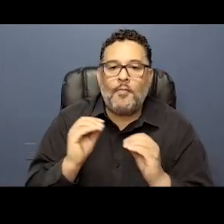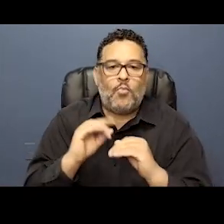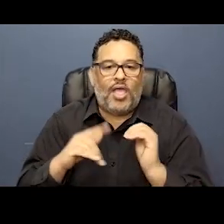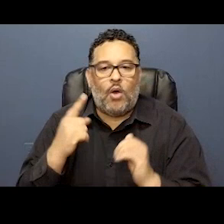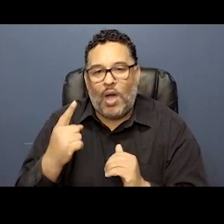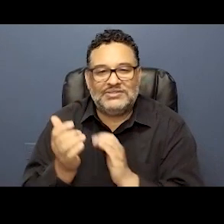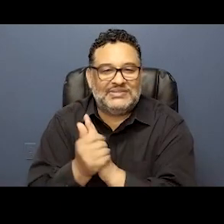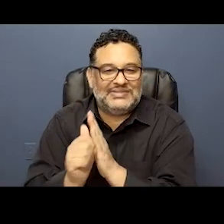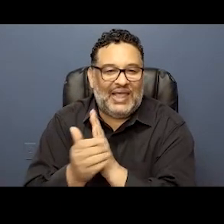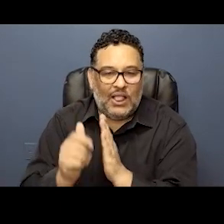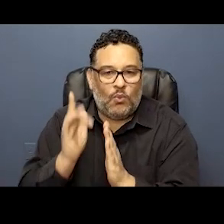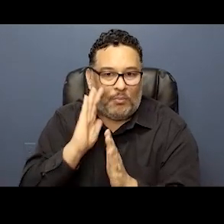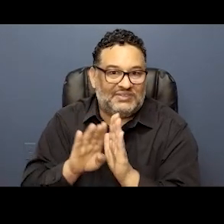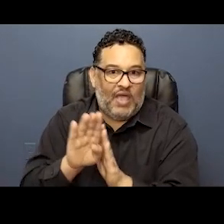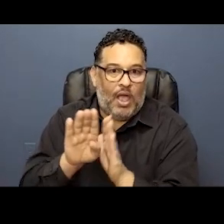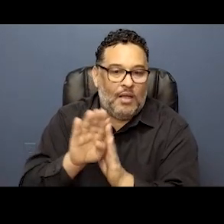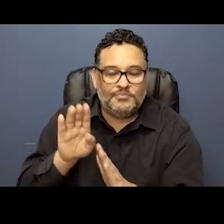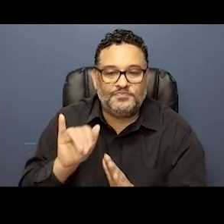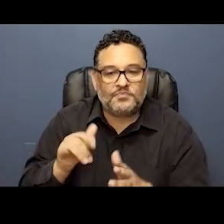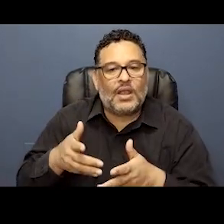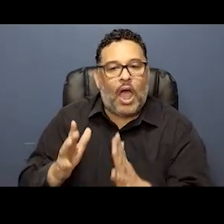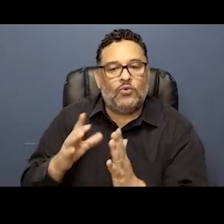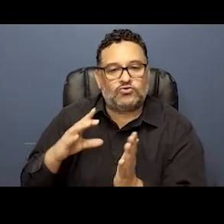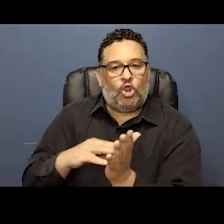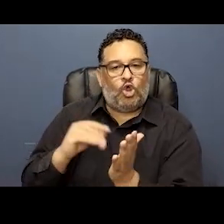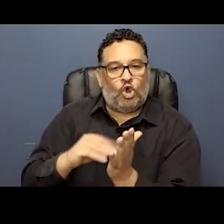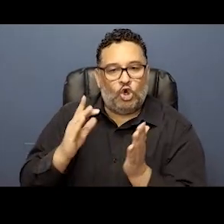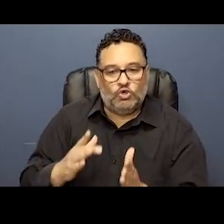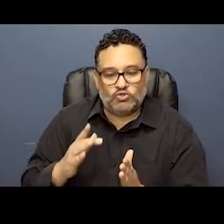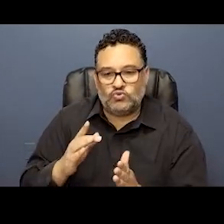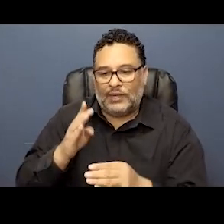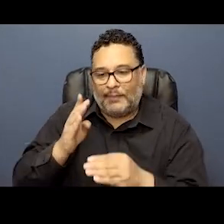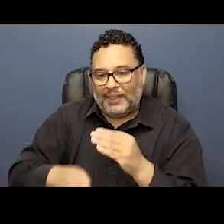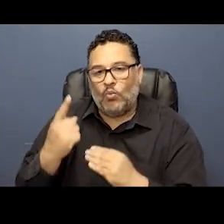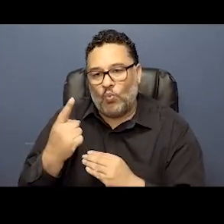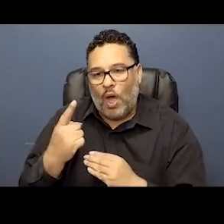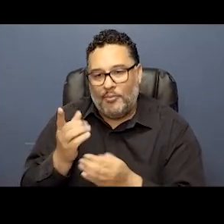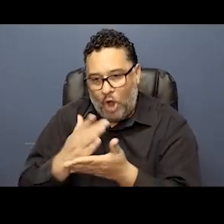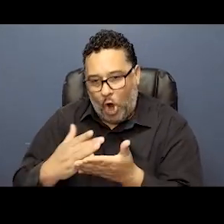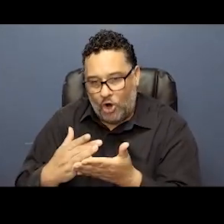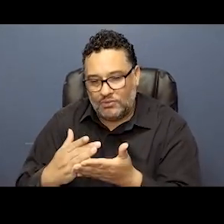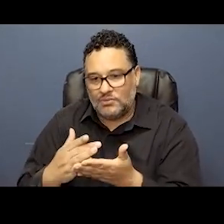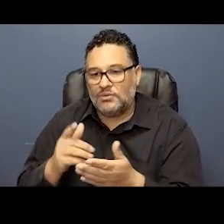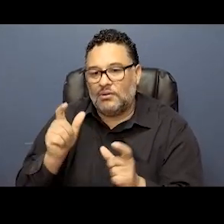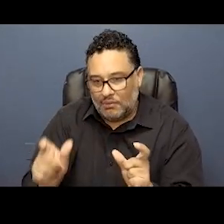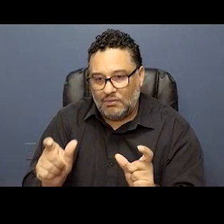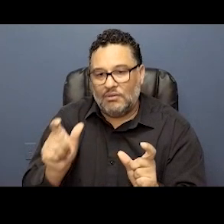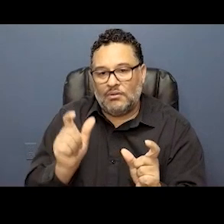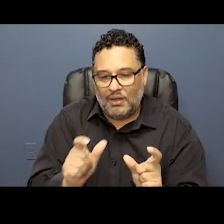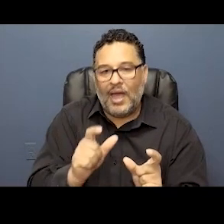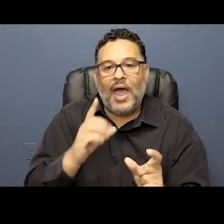be developed. It allows learners to complete one section at a time and earn achievements. It also